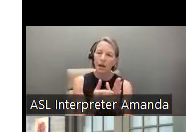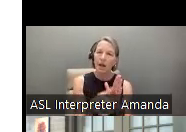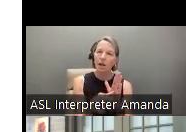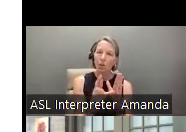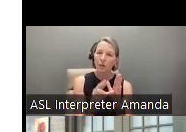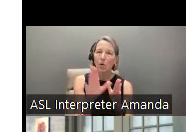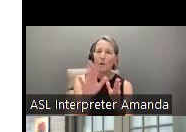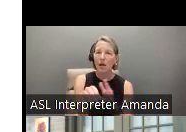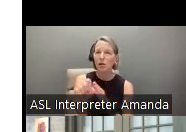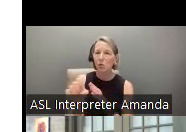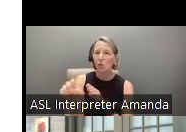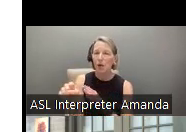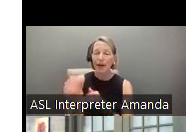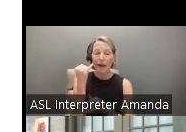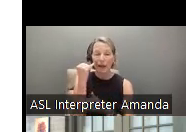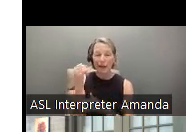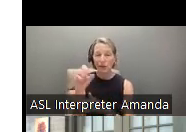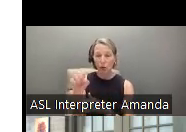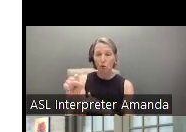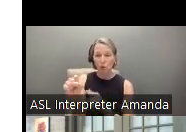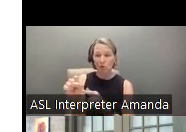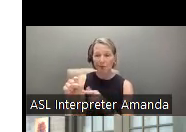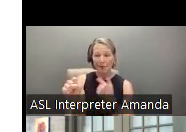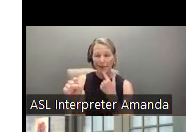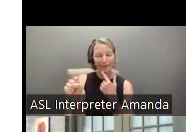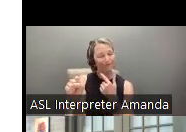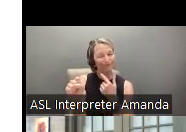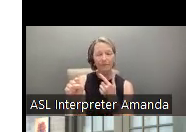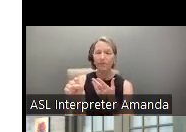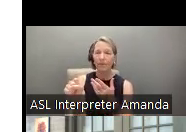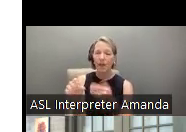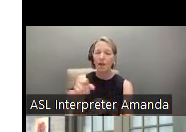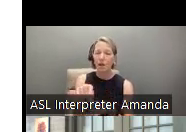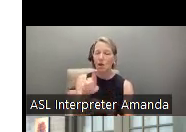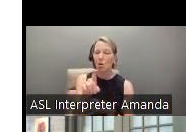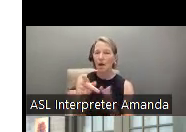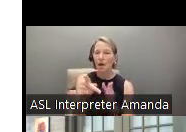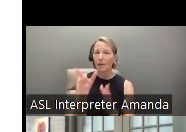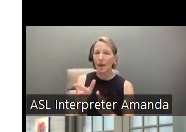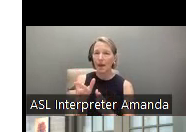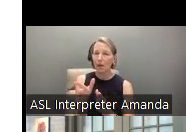Security and then if the Social Security says that you are as a payee in compliance with their